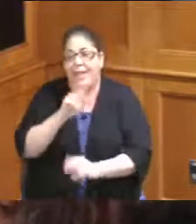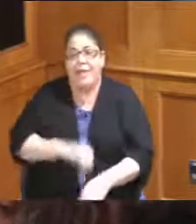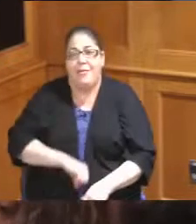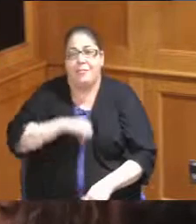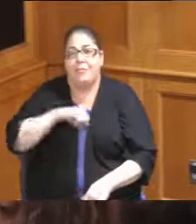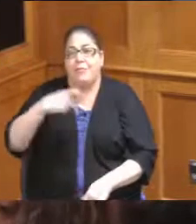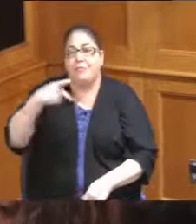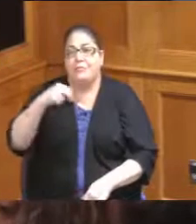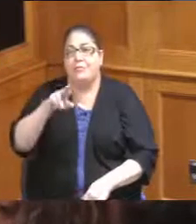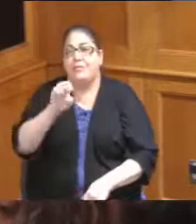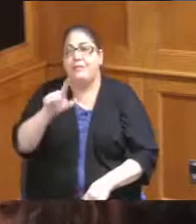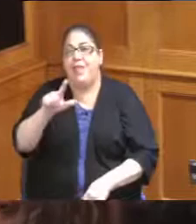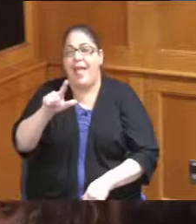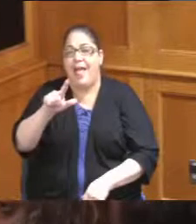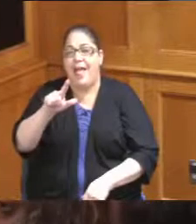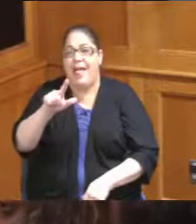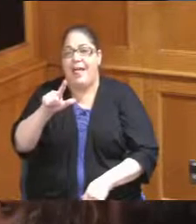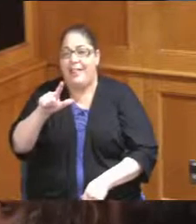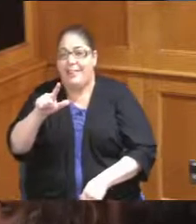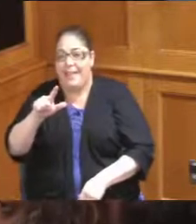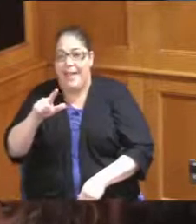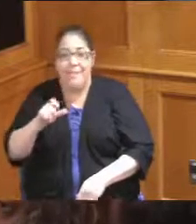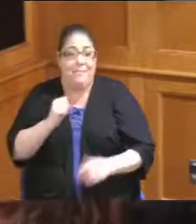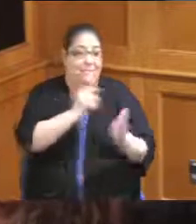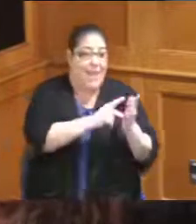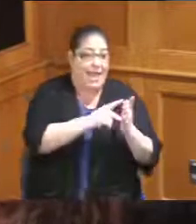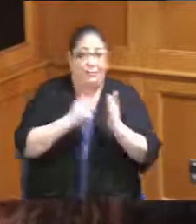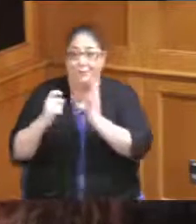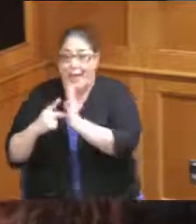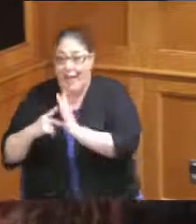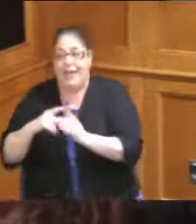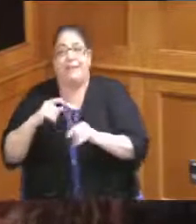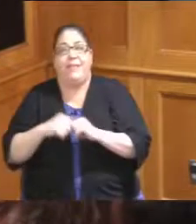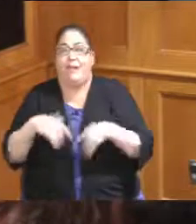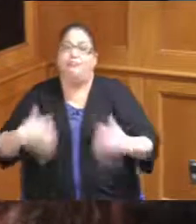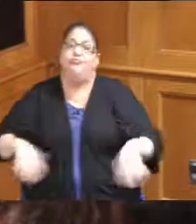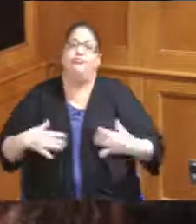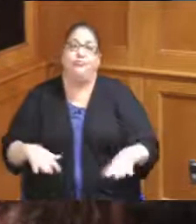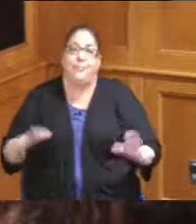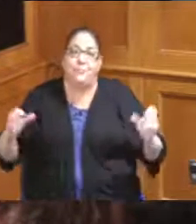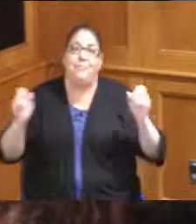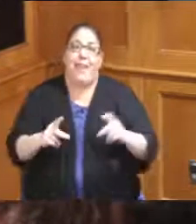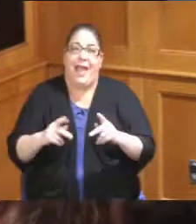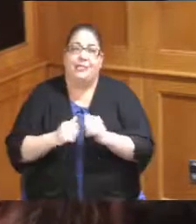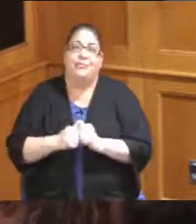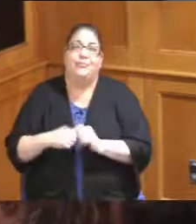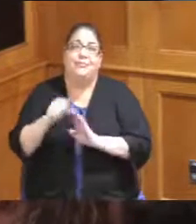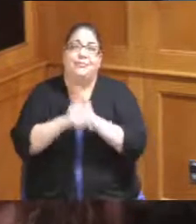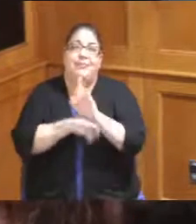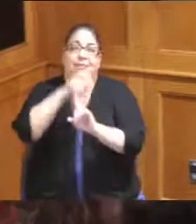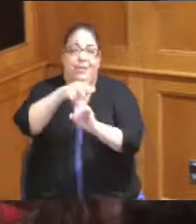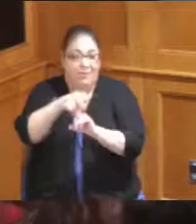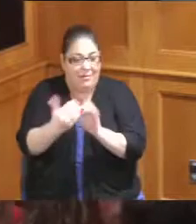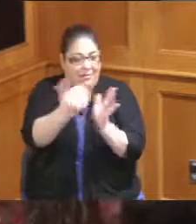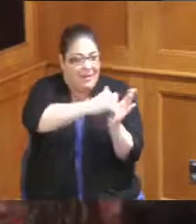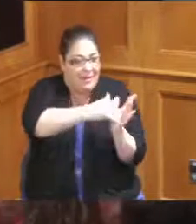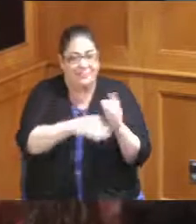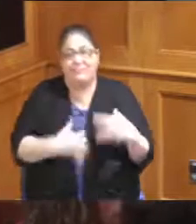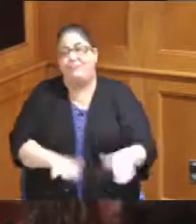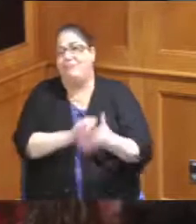to be back-to-back state champions as well so I'm just happy with with the direction that girls basketball is going in in the city and we're going to continue to push it on